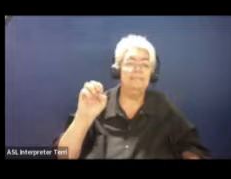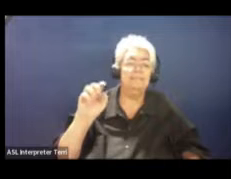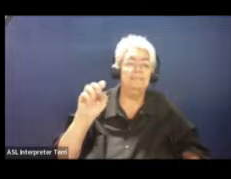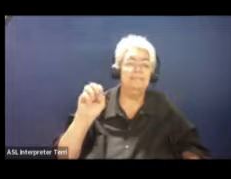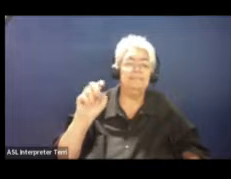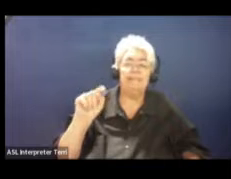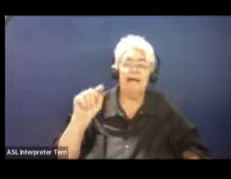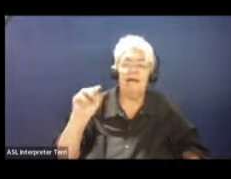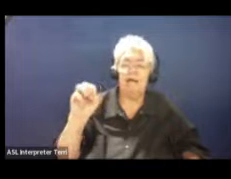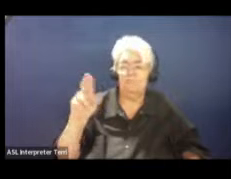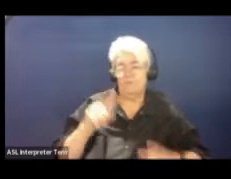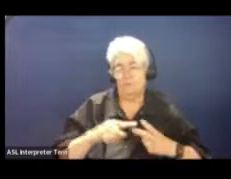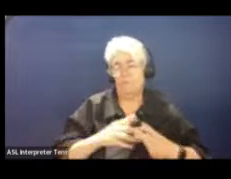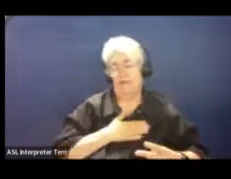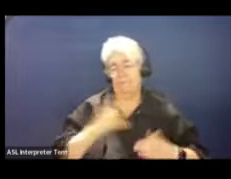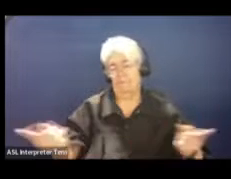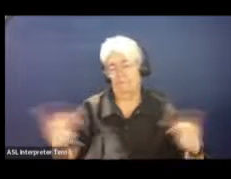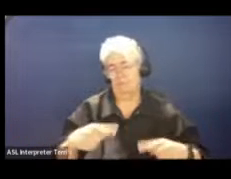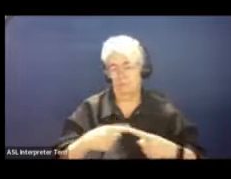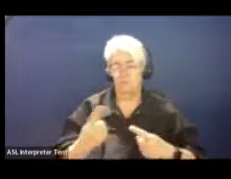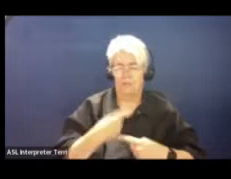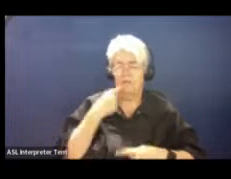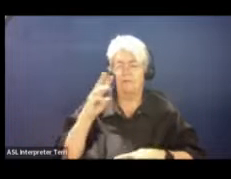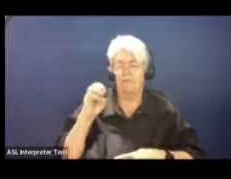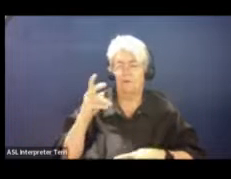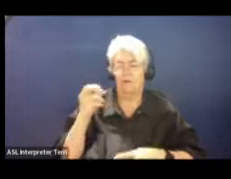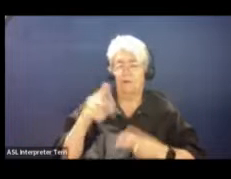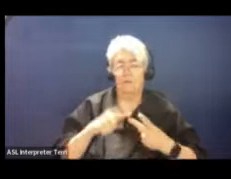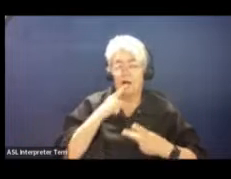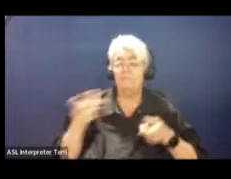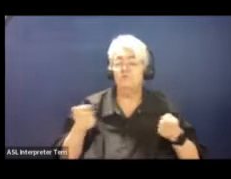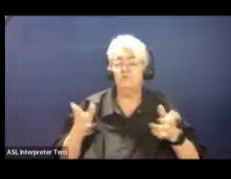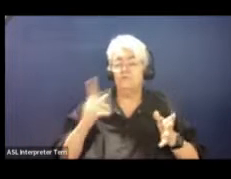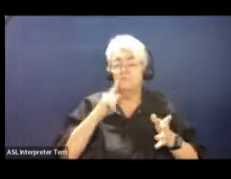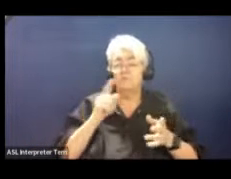today for this webinar. I'm the Director for Strategic Partnerships at the National